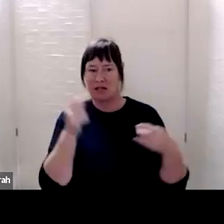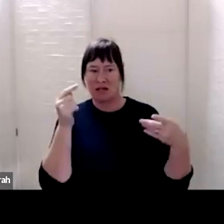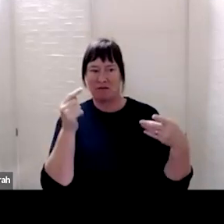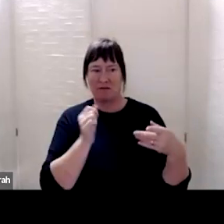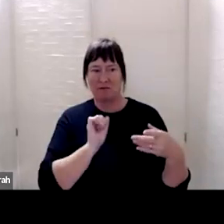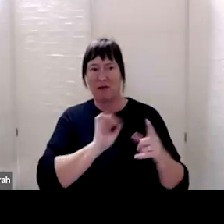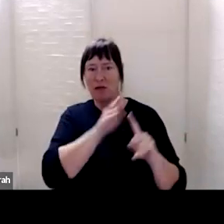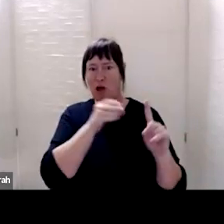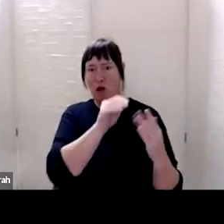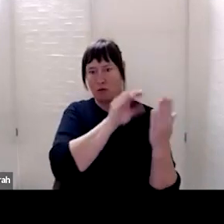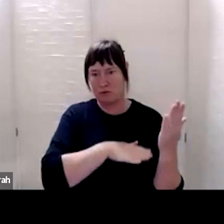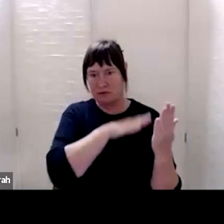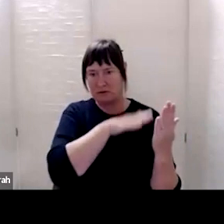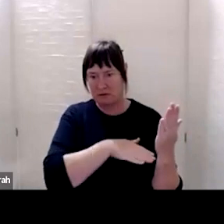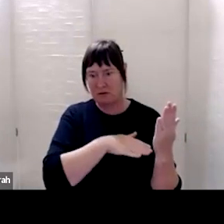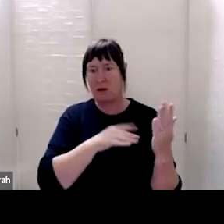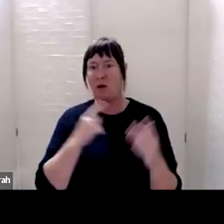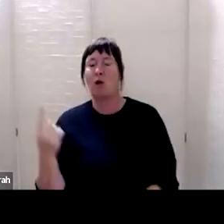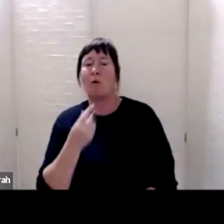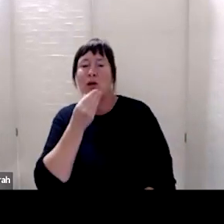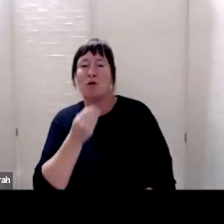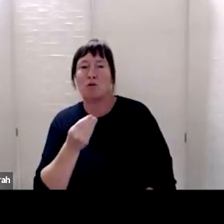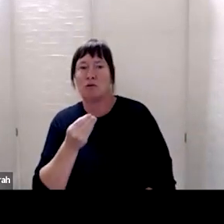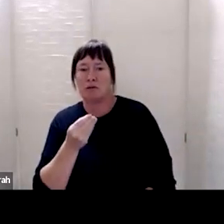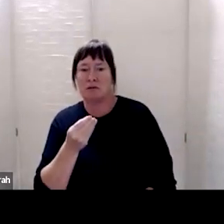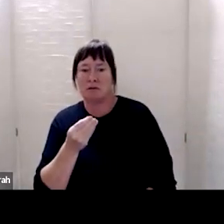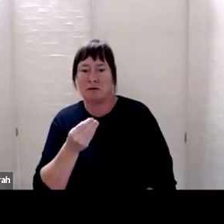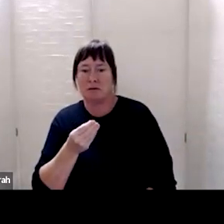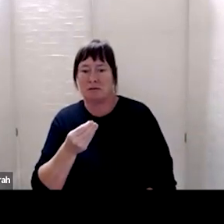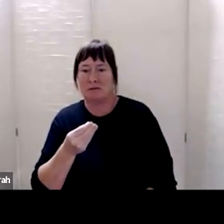We use ours, particularly for the paying of the care worker, the support worker.